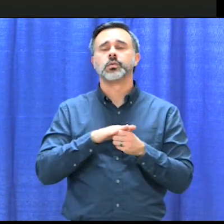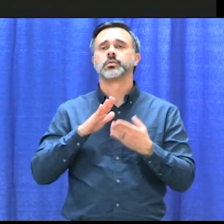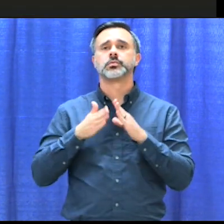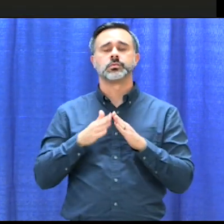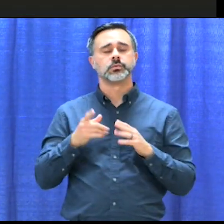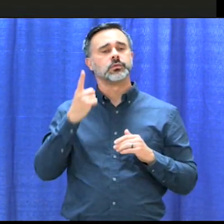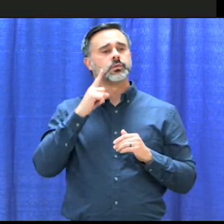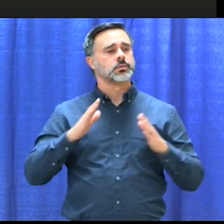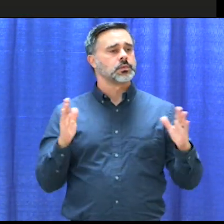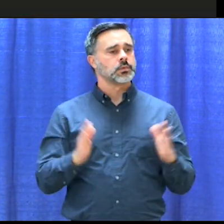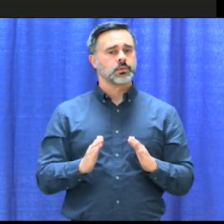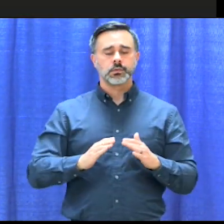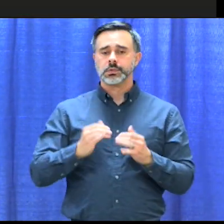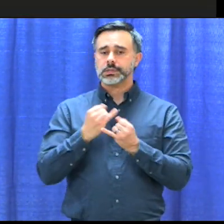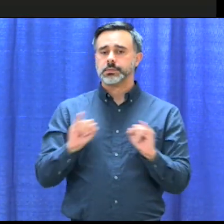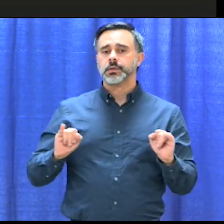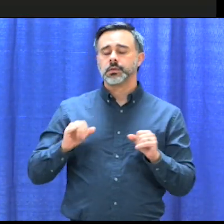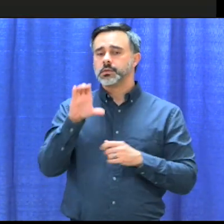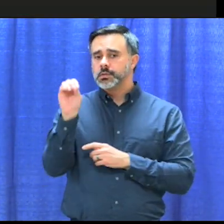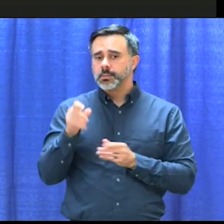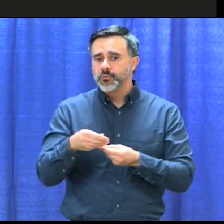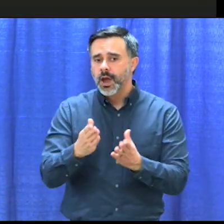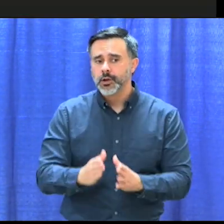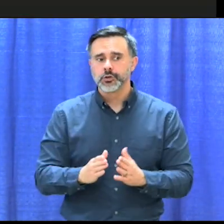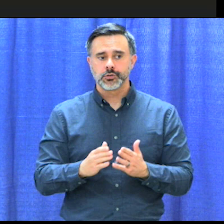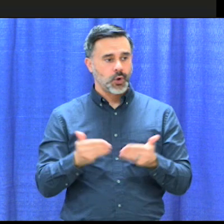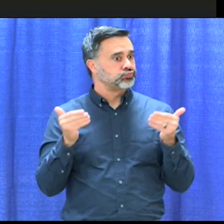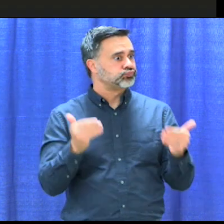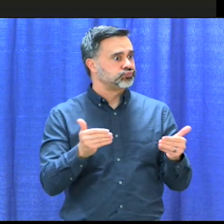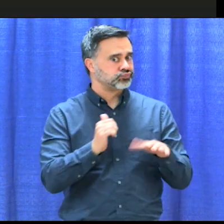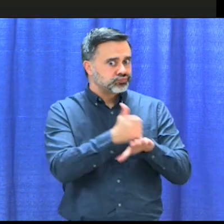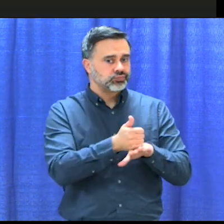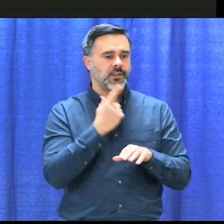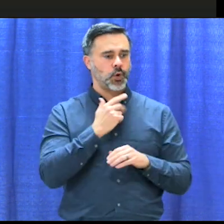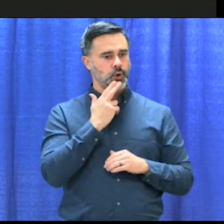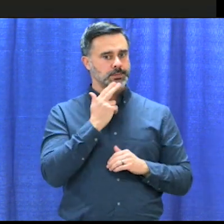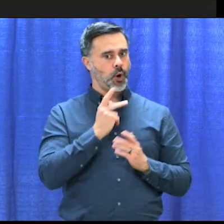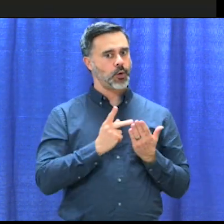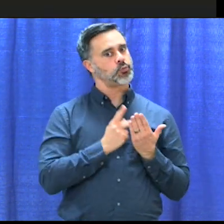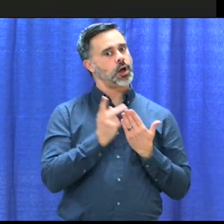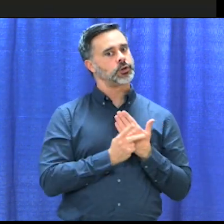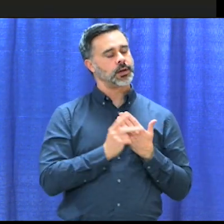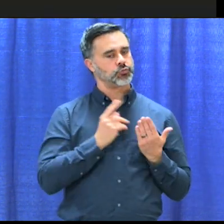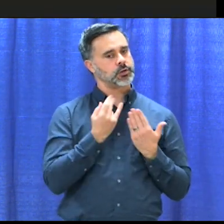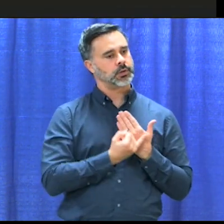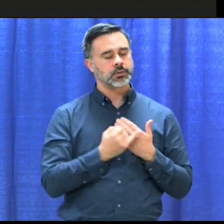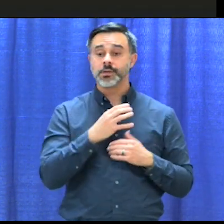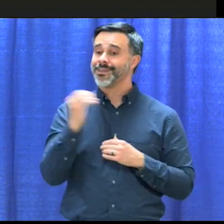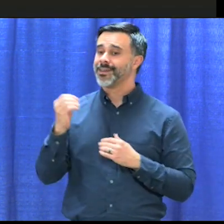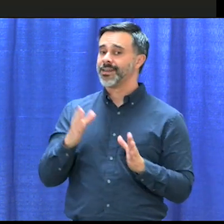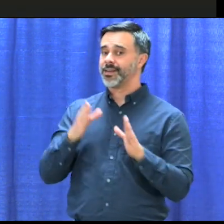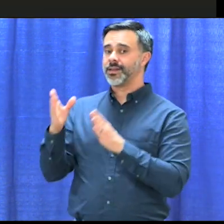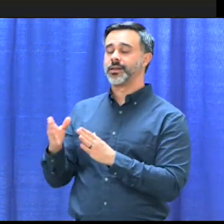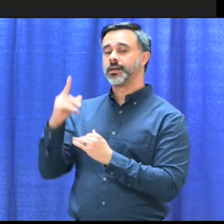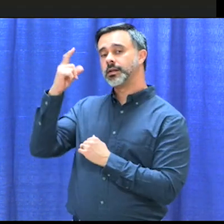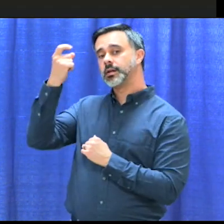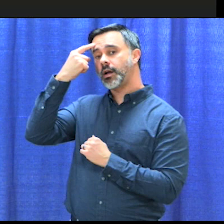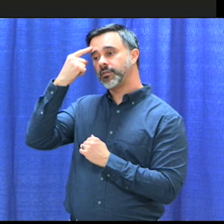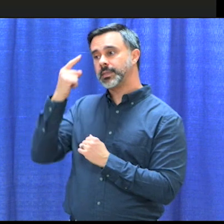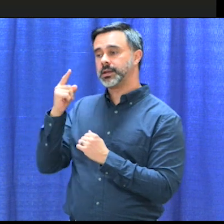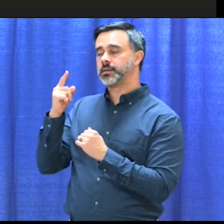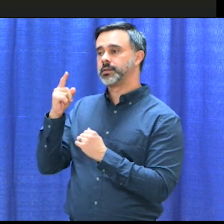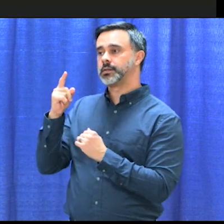independent providers to be able to move forward on small projects as well as government issued